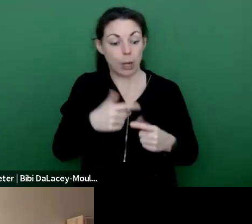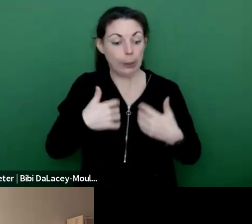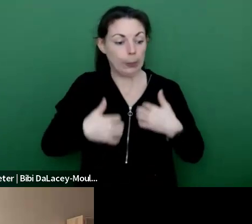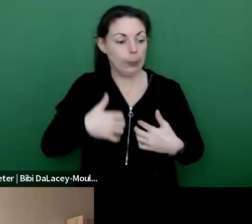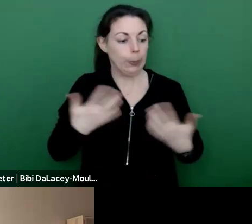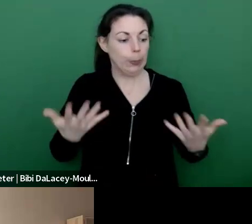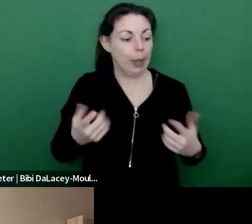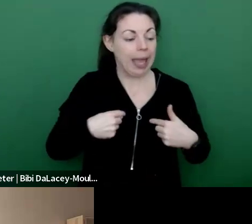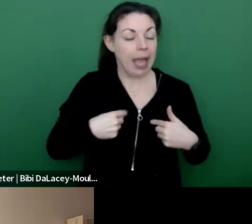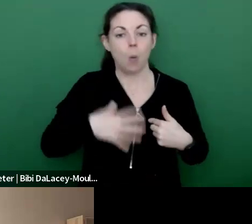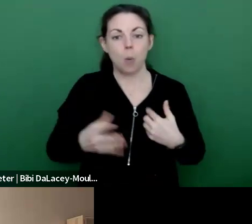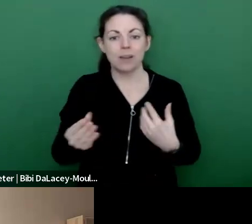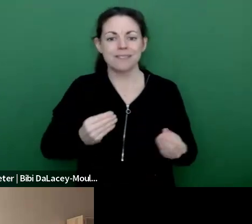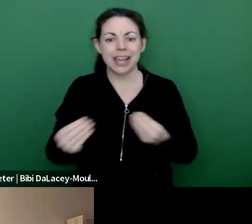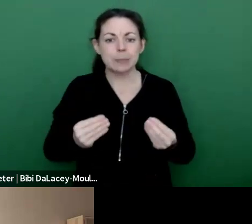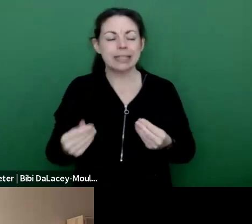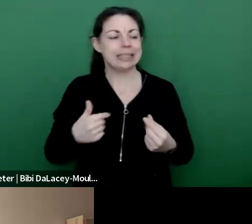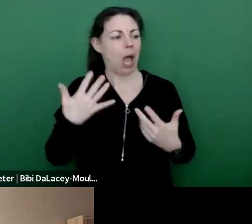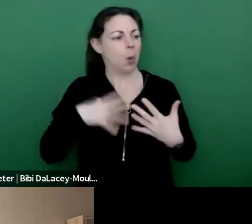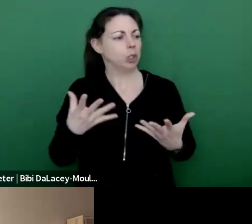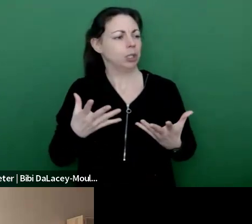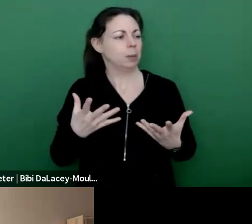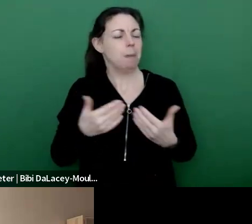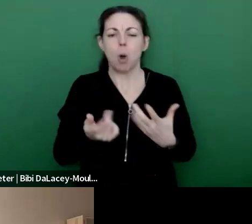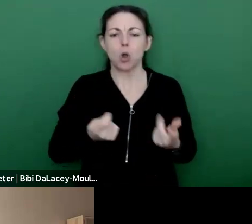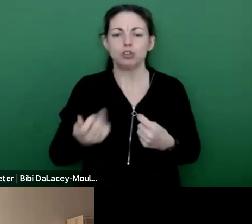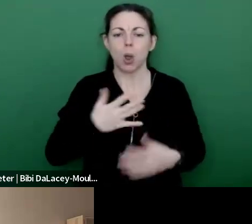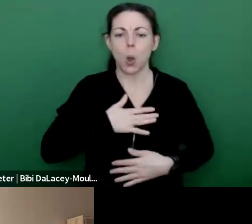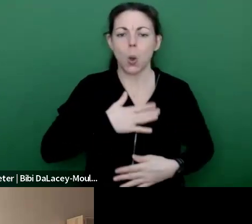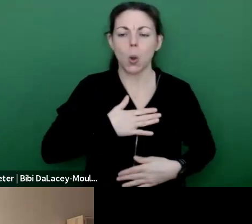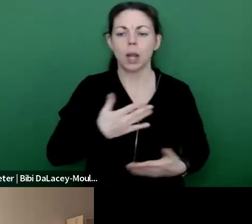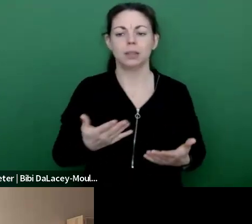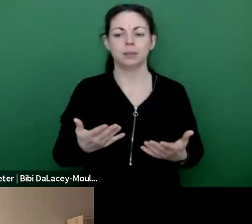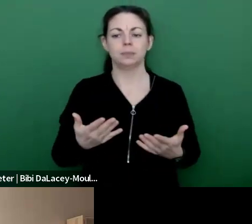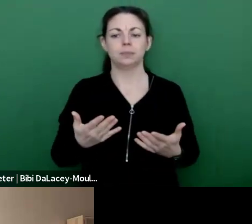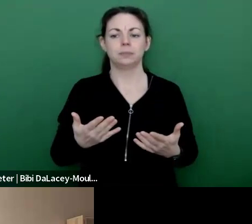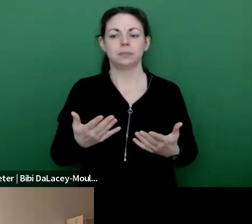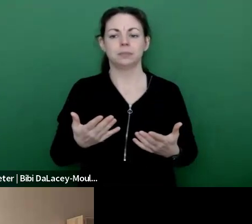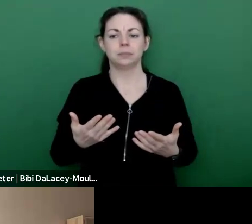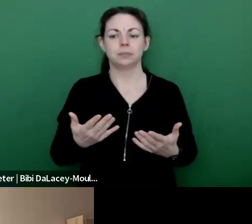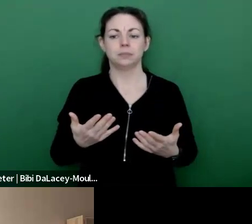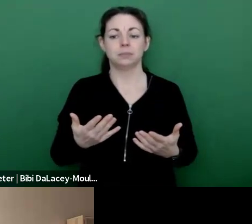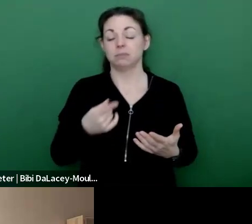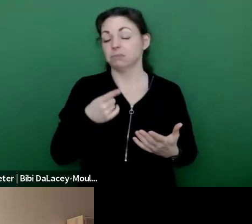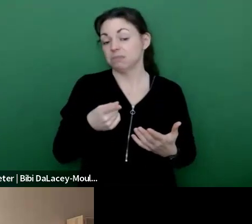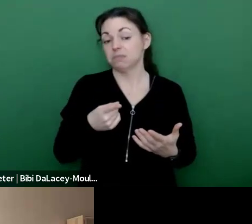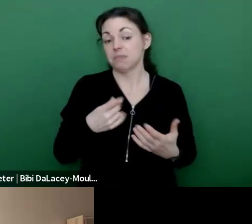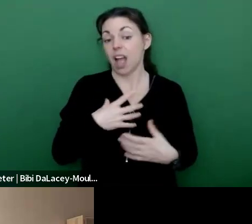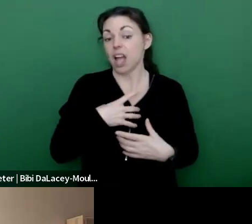of my own destiny, if that's even possible, and I don't think it is. So it's something that ended up... I I surprised myself,